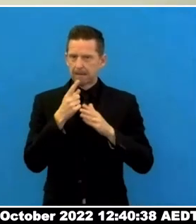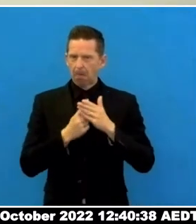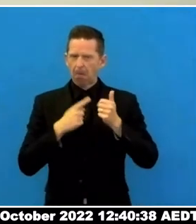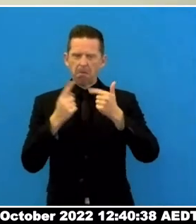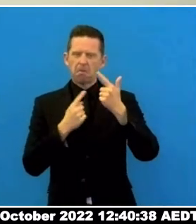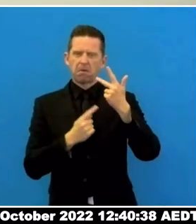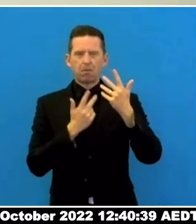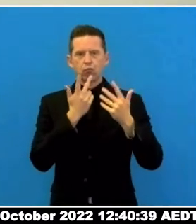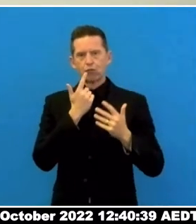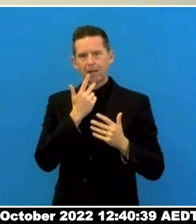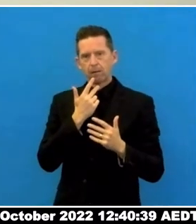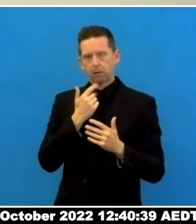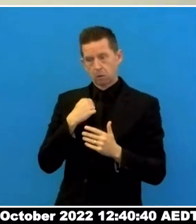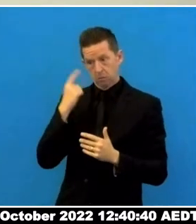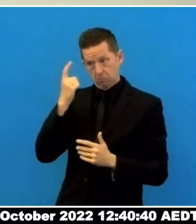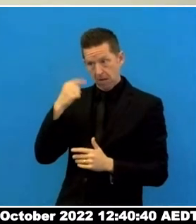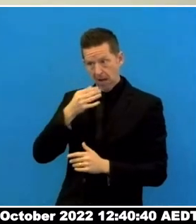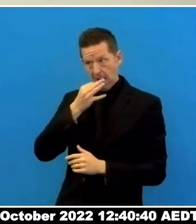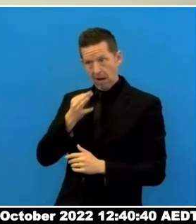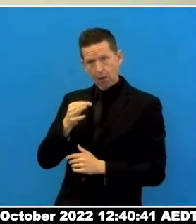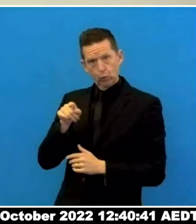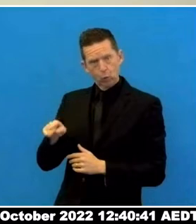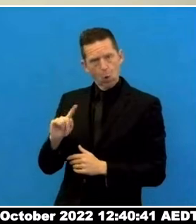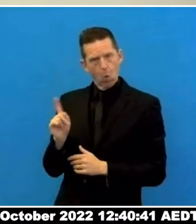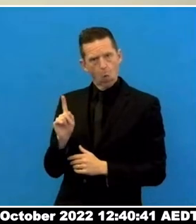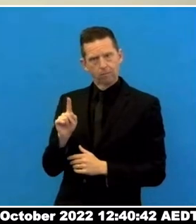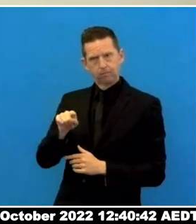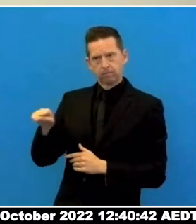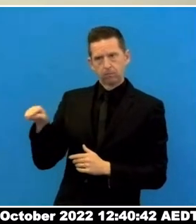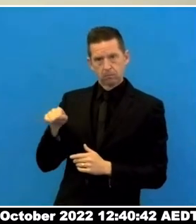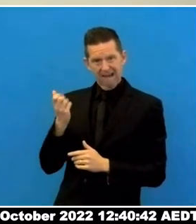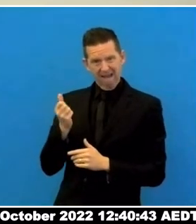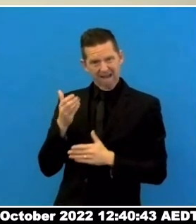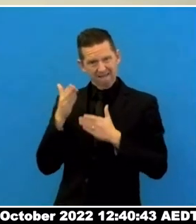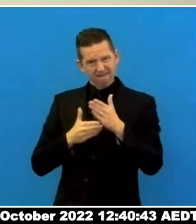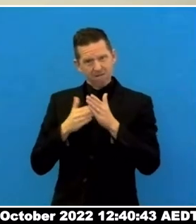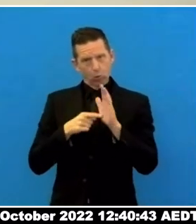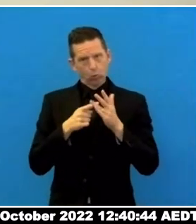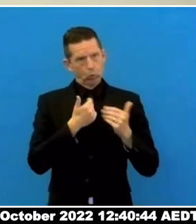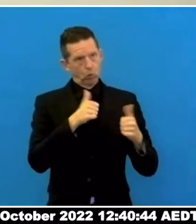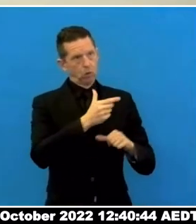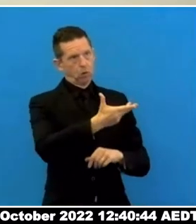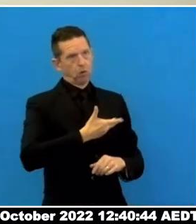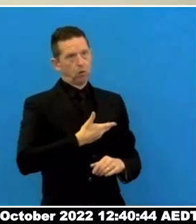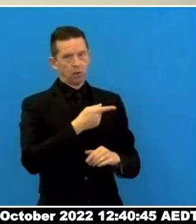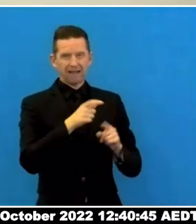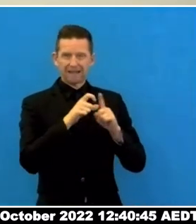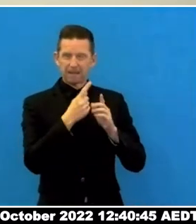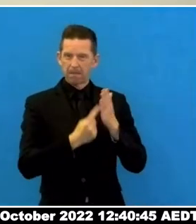what are the barriers for them to access disability services in Australia? Yes.